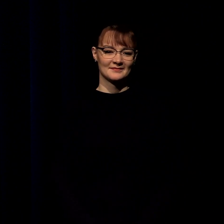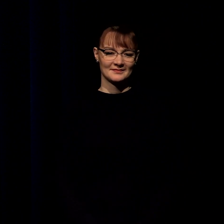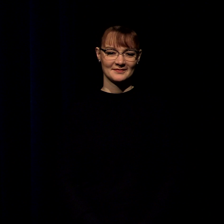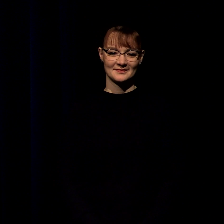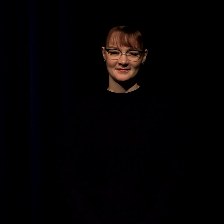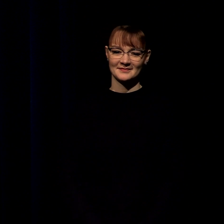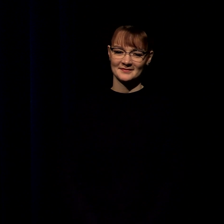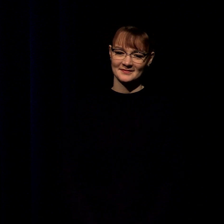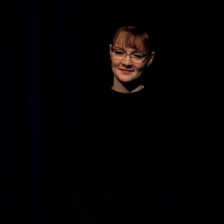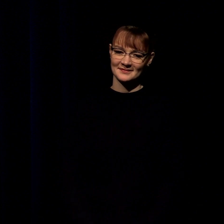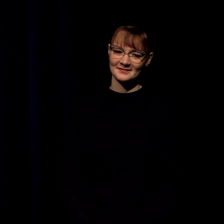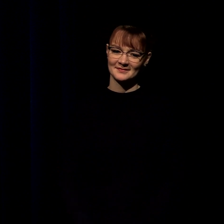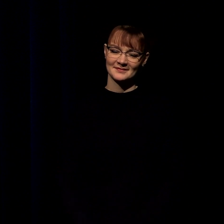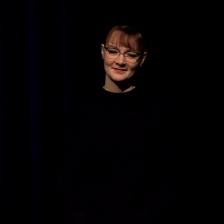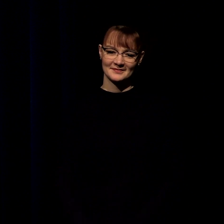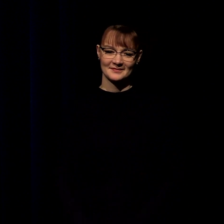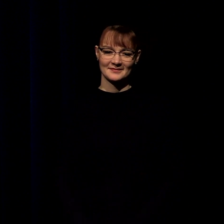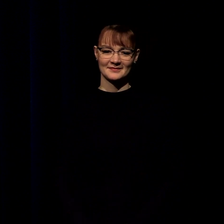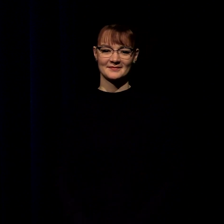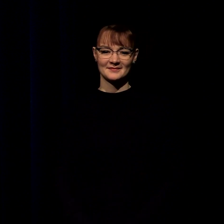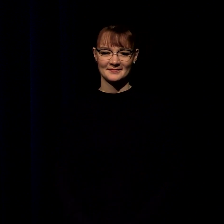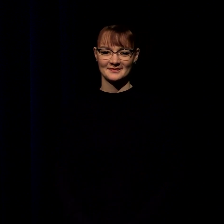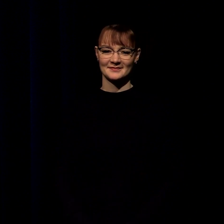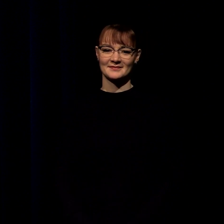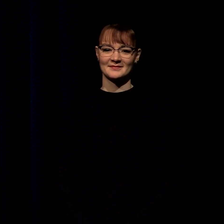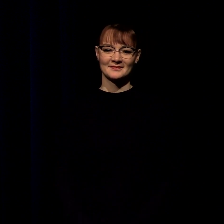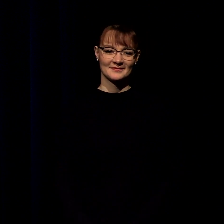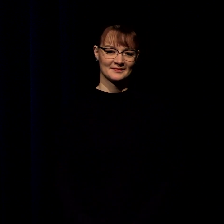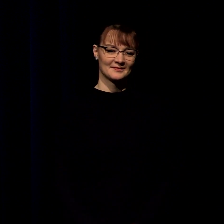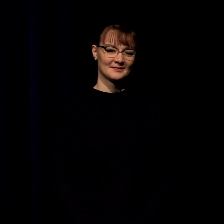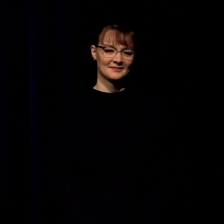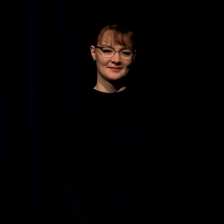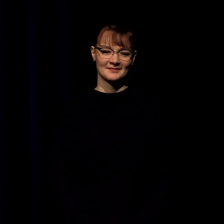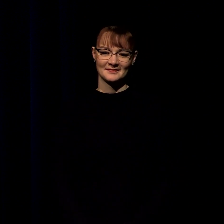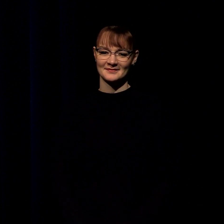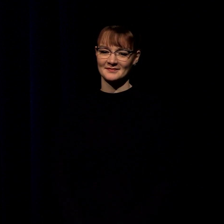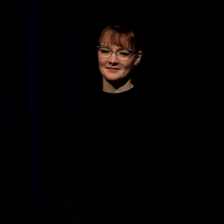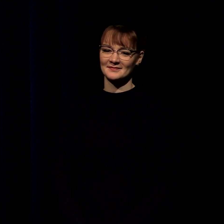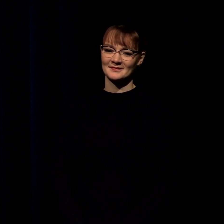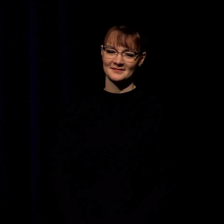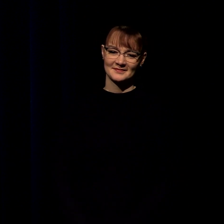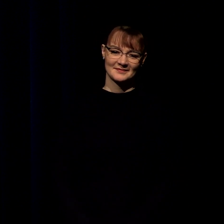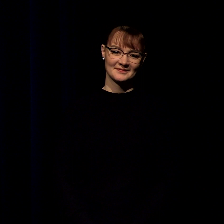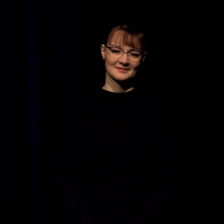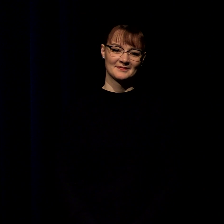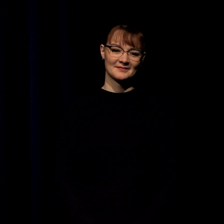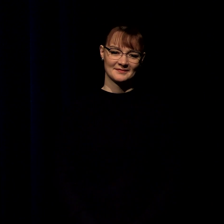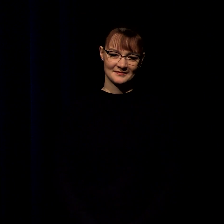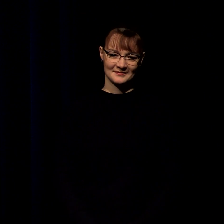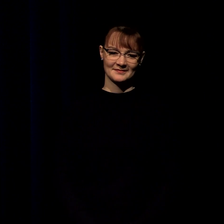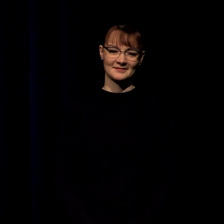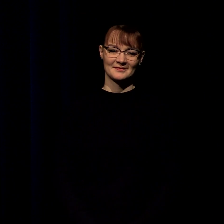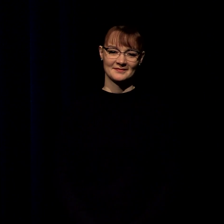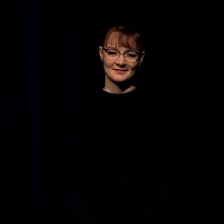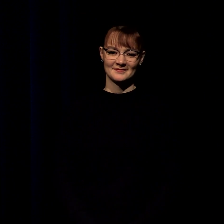but I'm finding out all matters now is the magic in your eyes